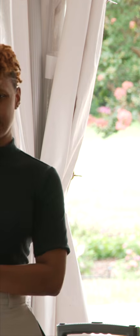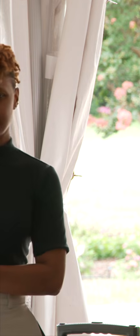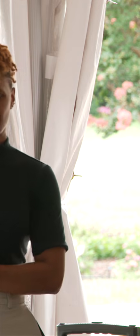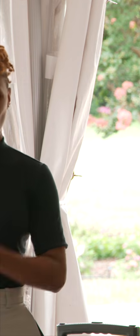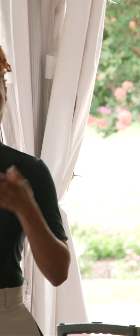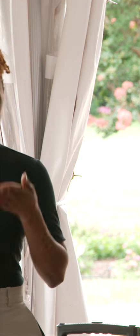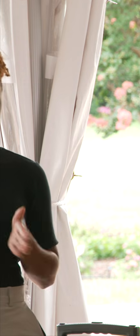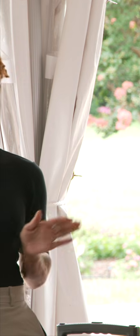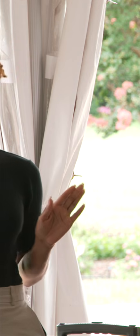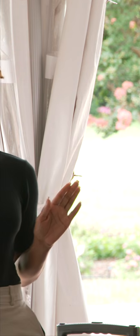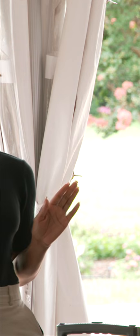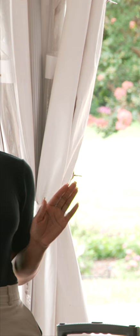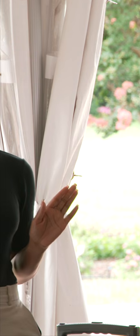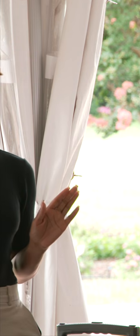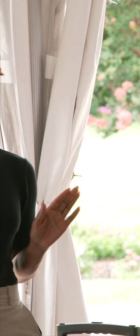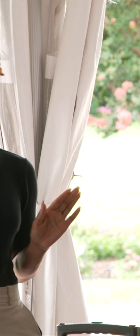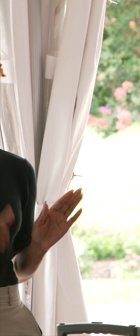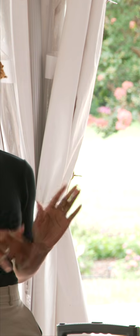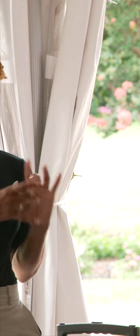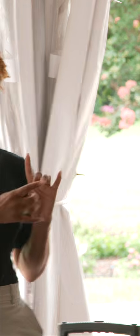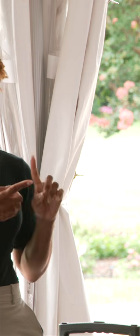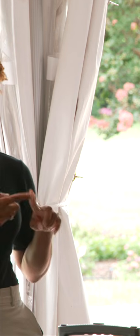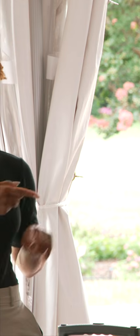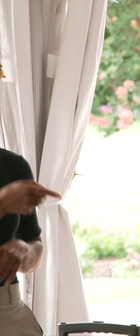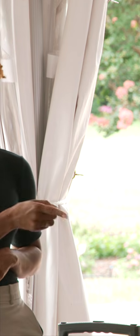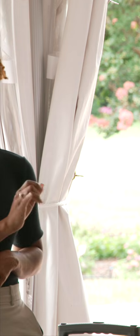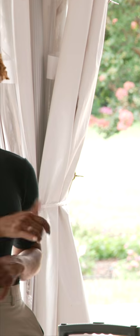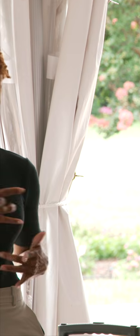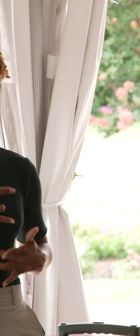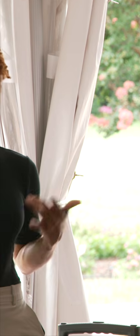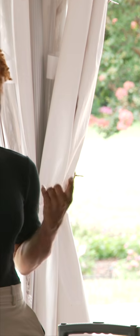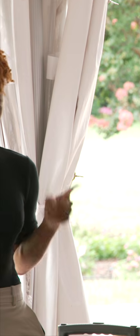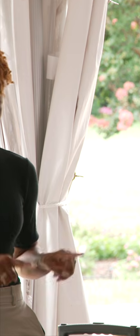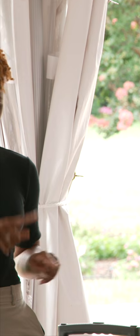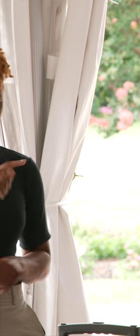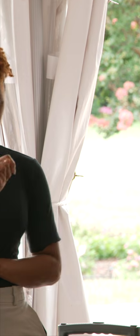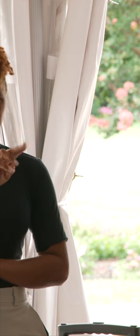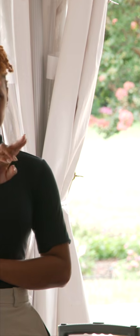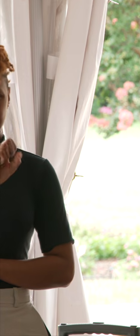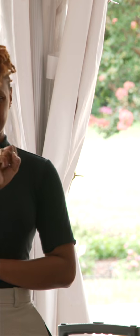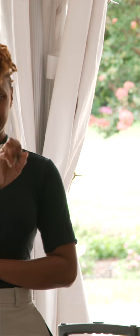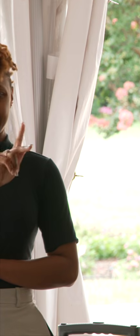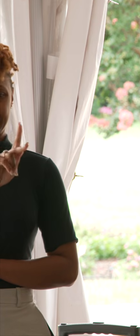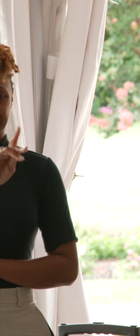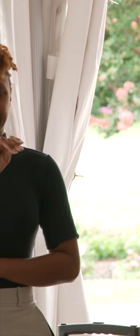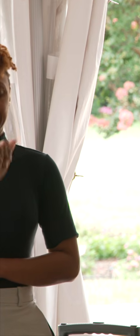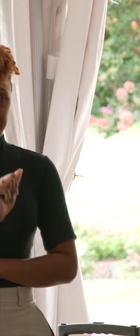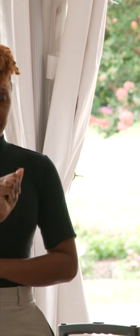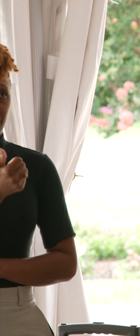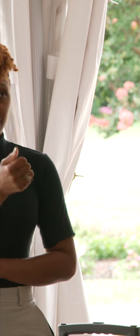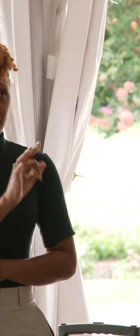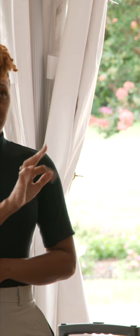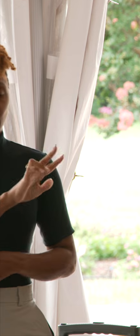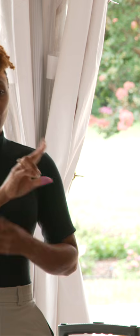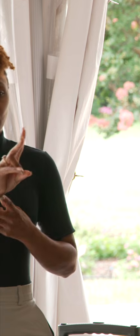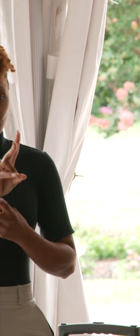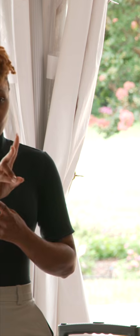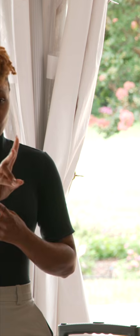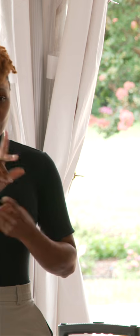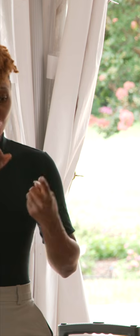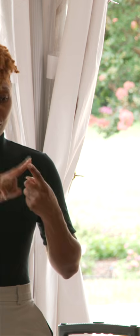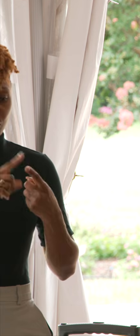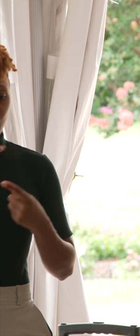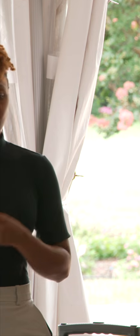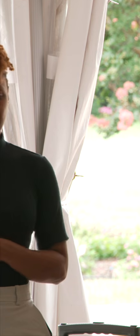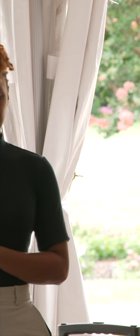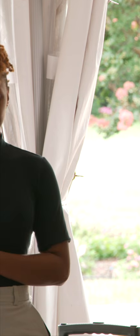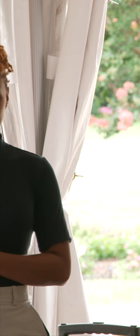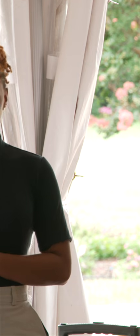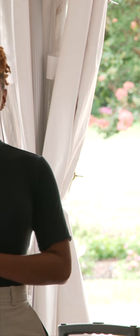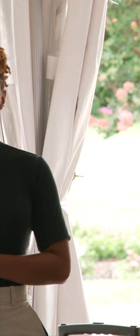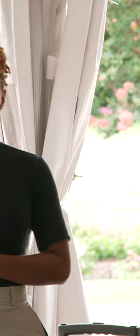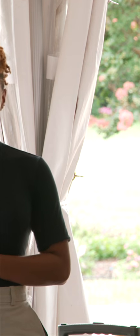Syphilis in the Negro Male at Tuskegee and Macon County, Alabama from 1932 to 1972.